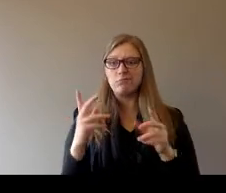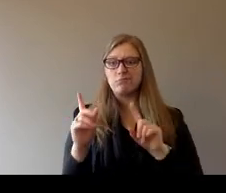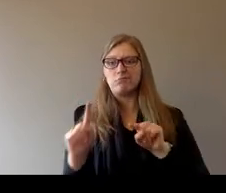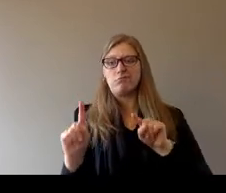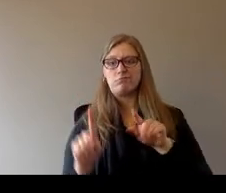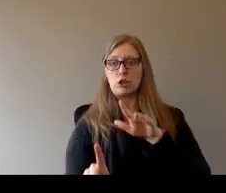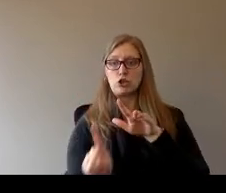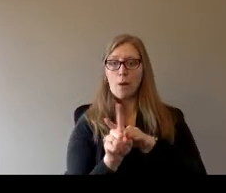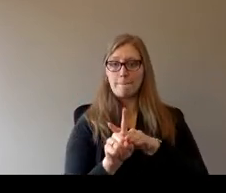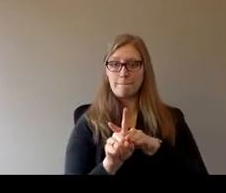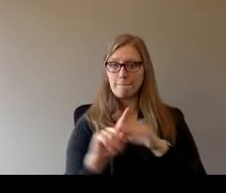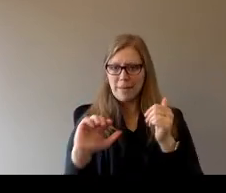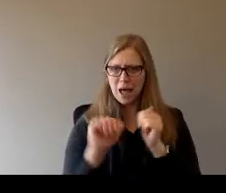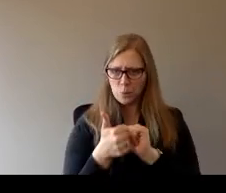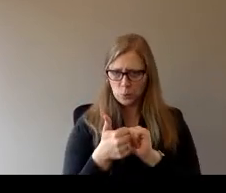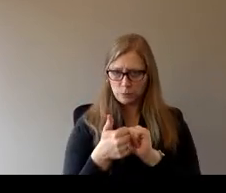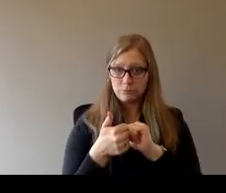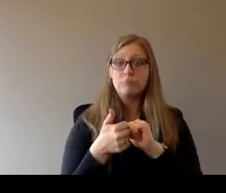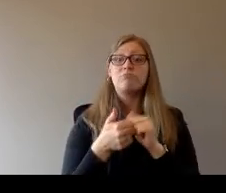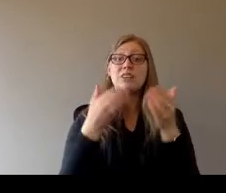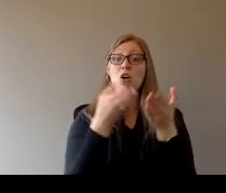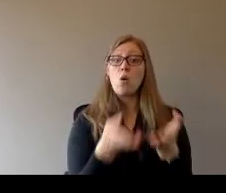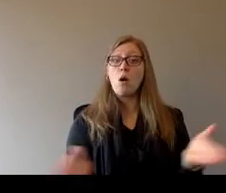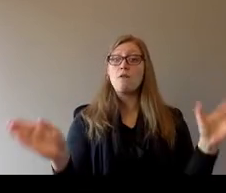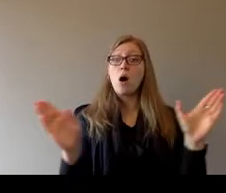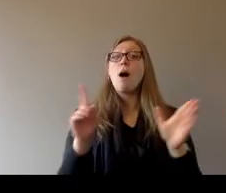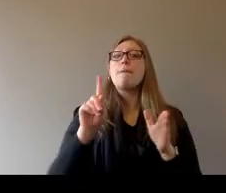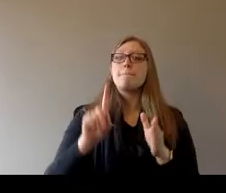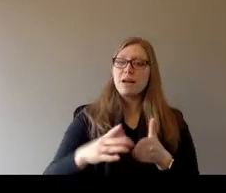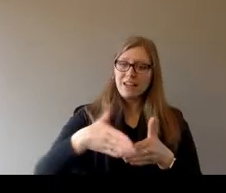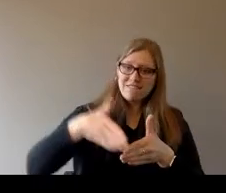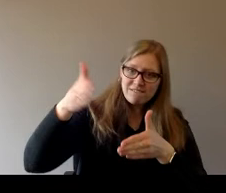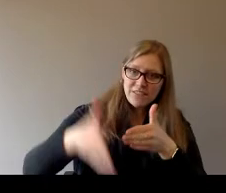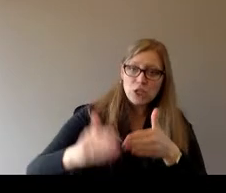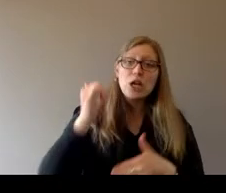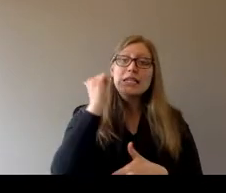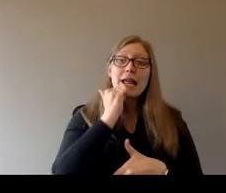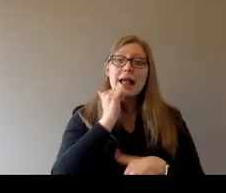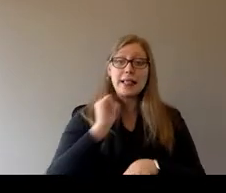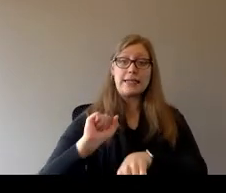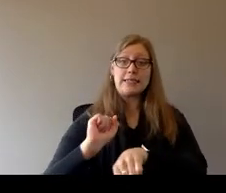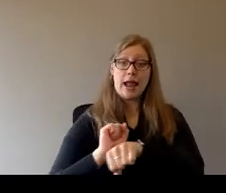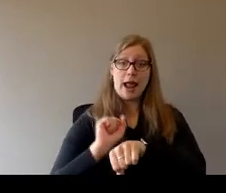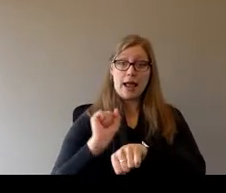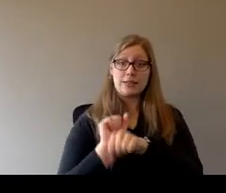So overall you must complete a daily task within your... with your advisory teacher